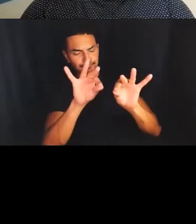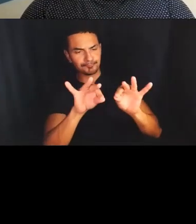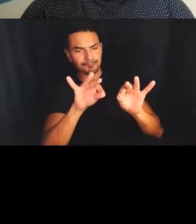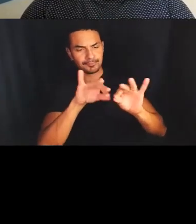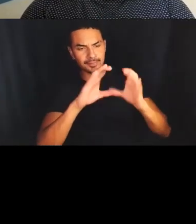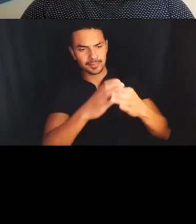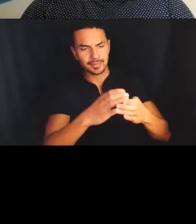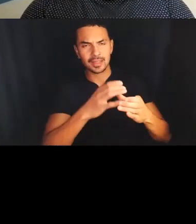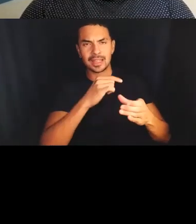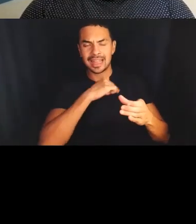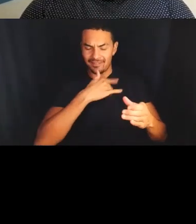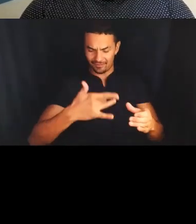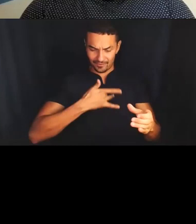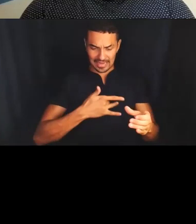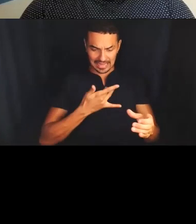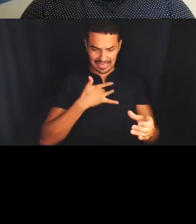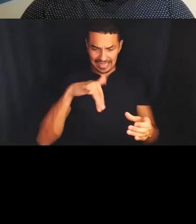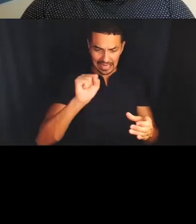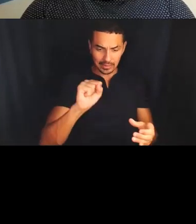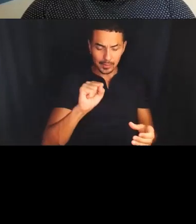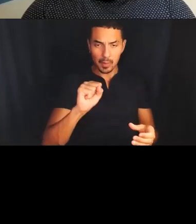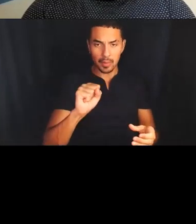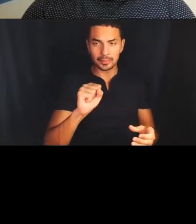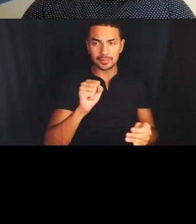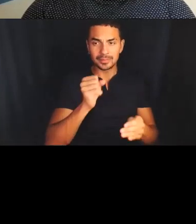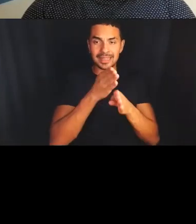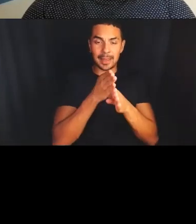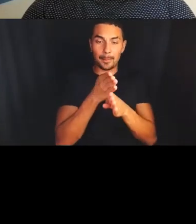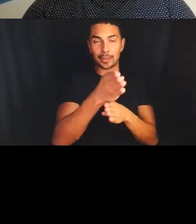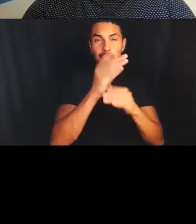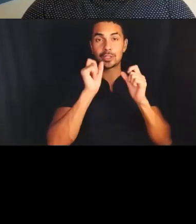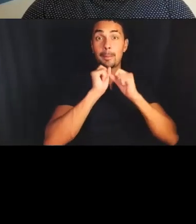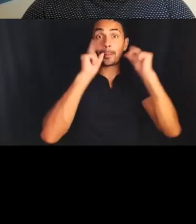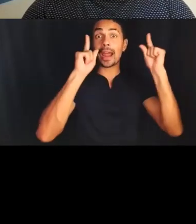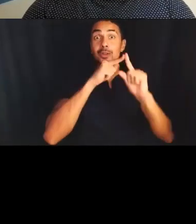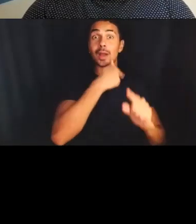to this feeling that a major surprise to us and a bonus for us was